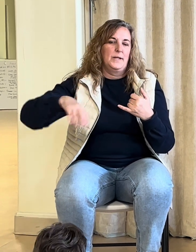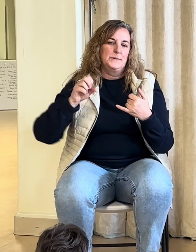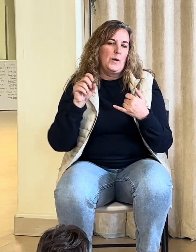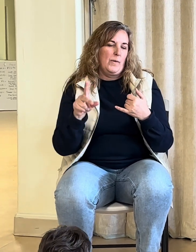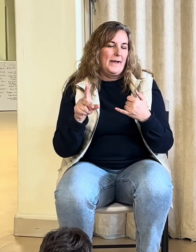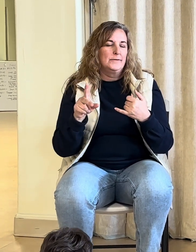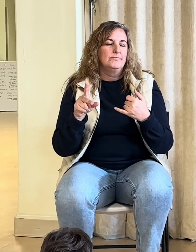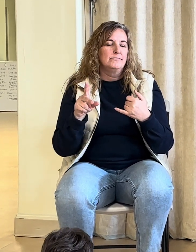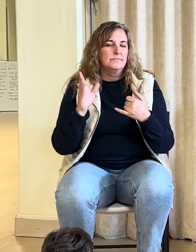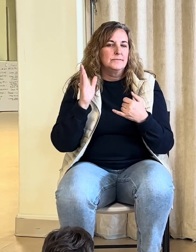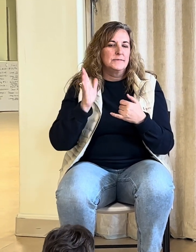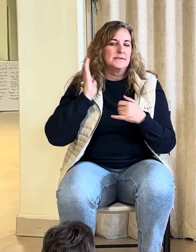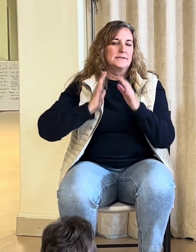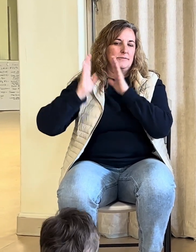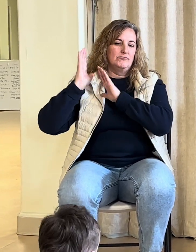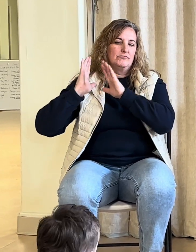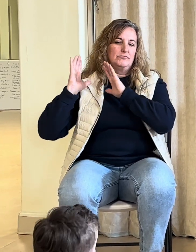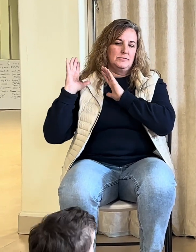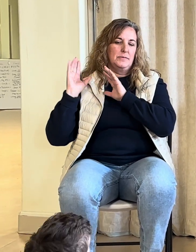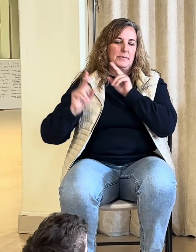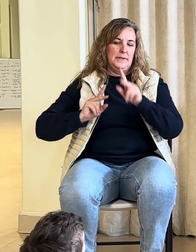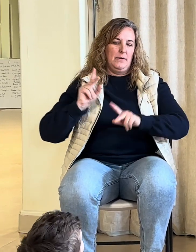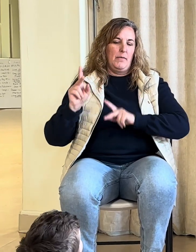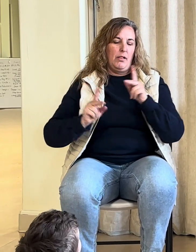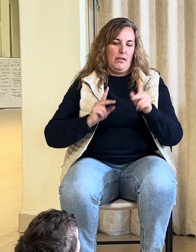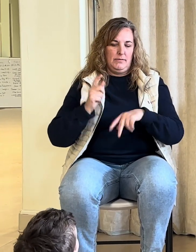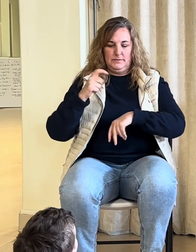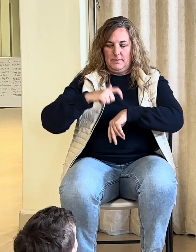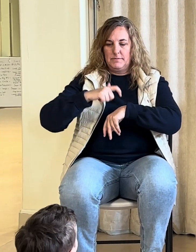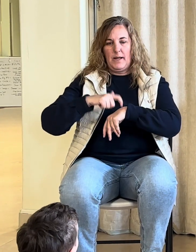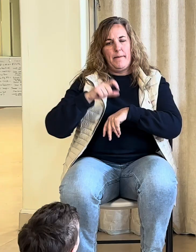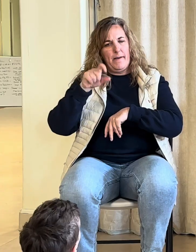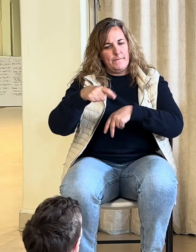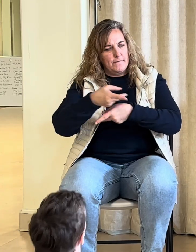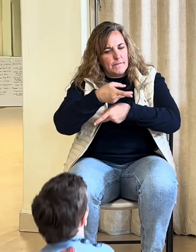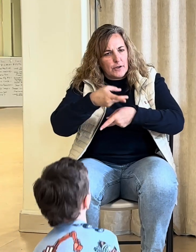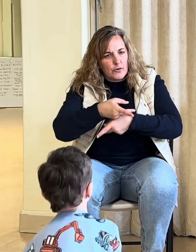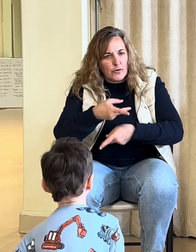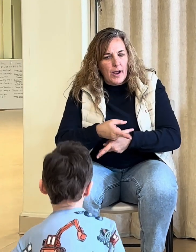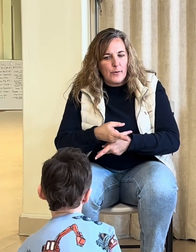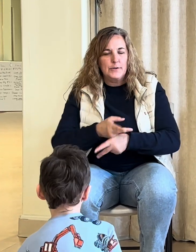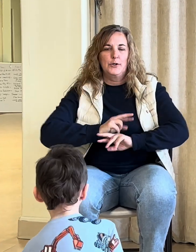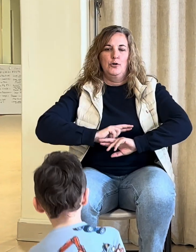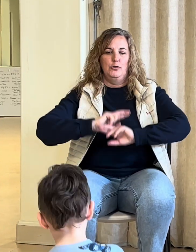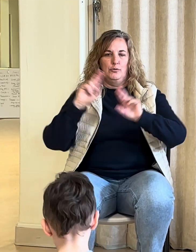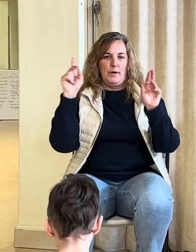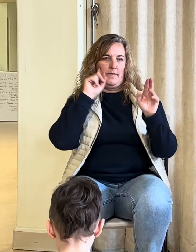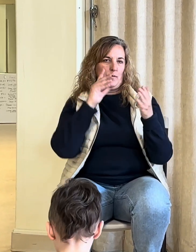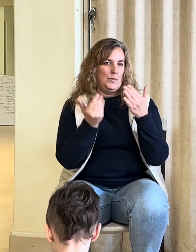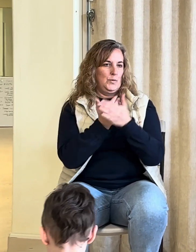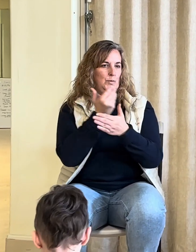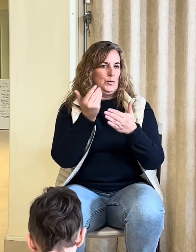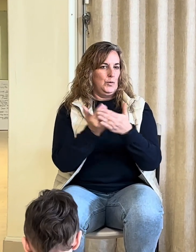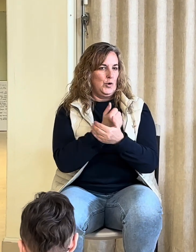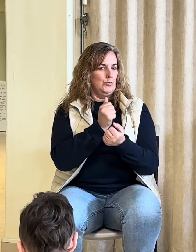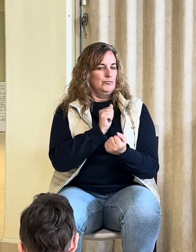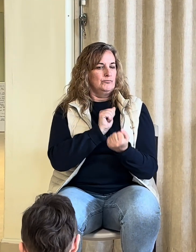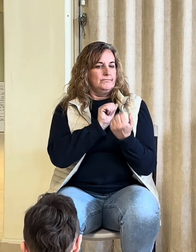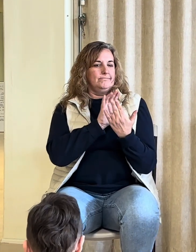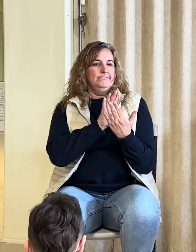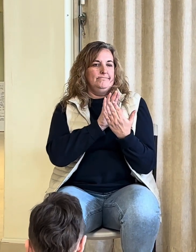"Somebody, somewhere, at some point, had to figure out they were ready for a new thing coming their way."